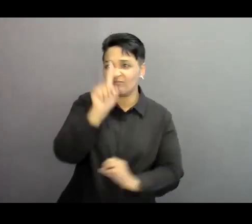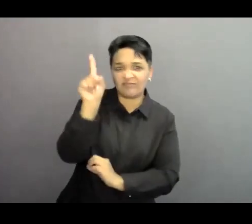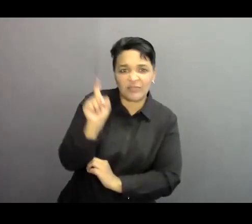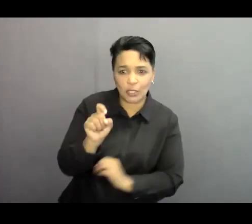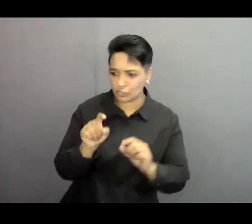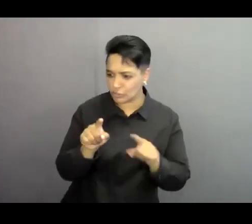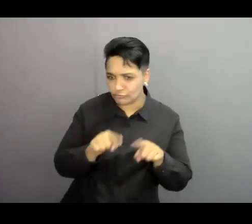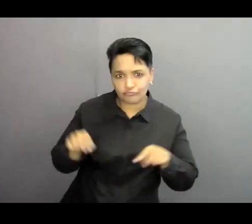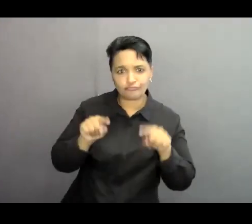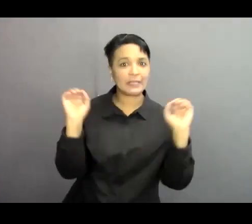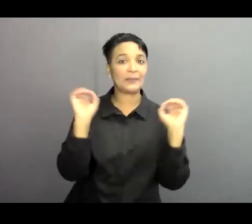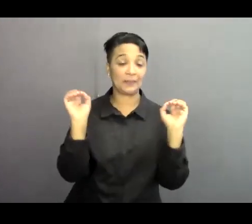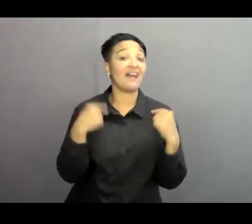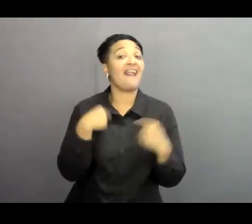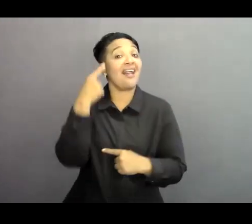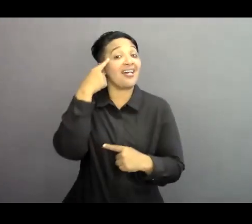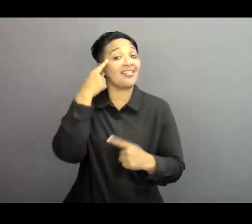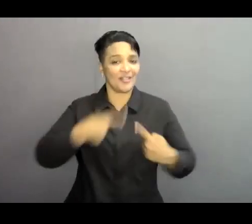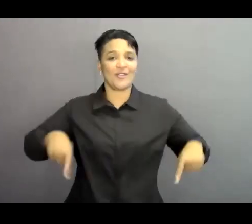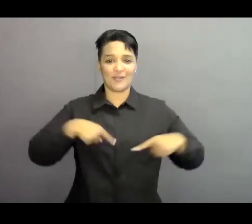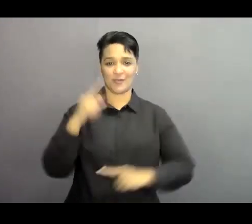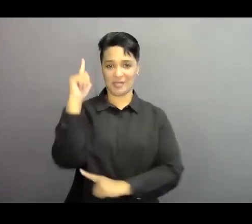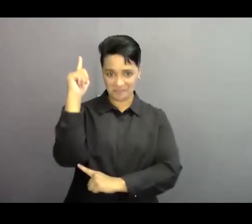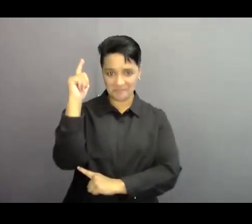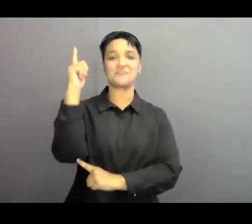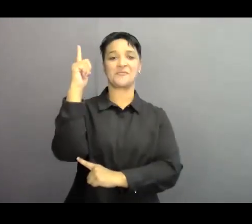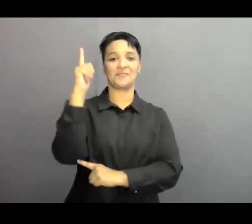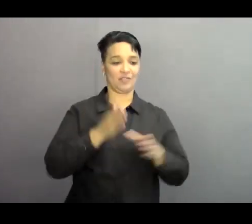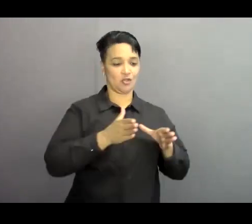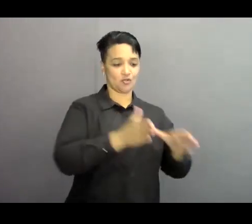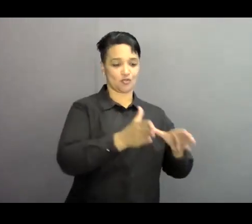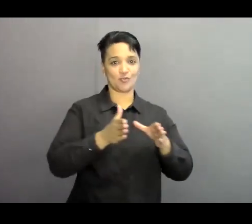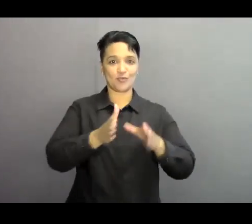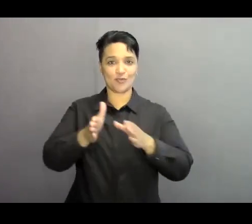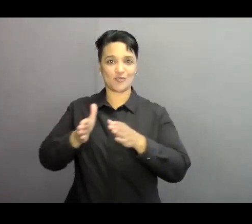So I think we are ready to start the breakout groups now. [Breakout groups].